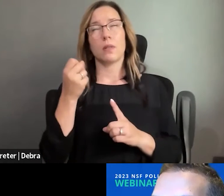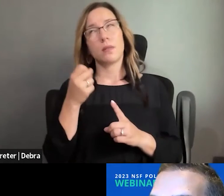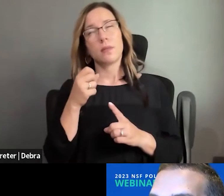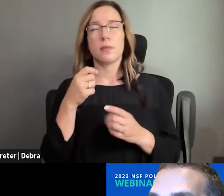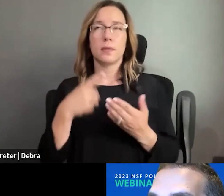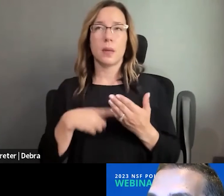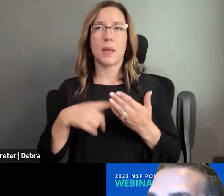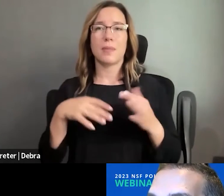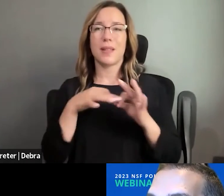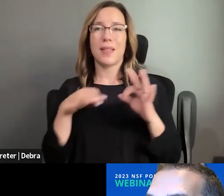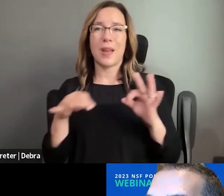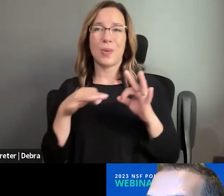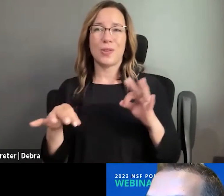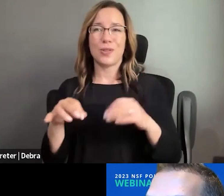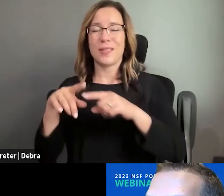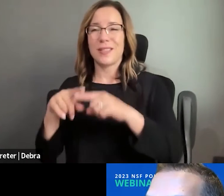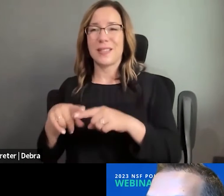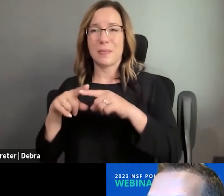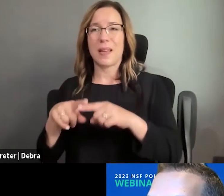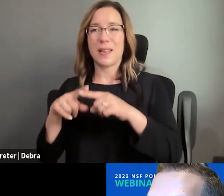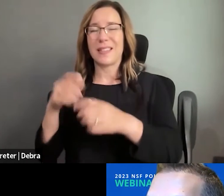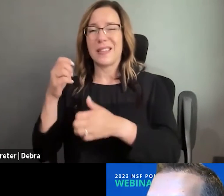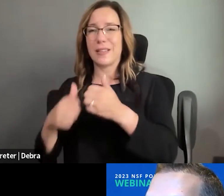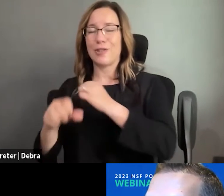different from solicitation to solicitation,